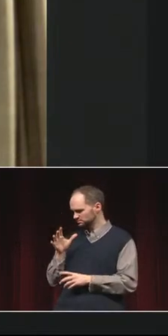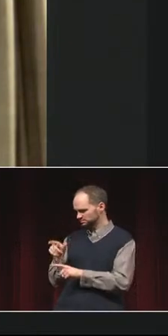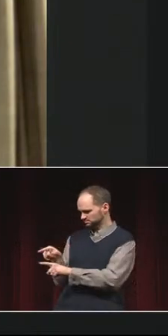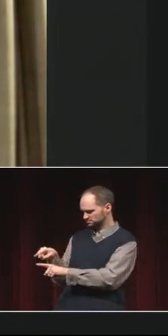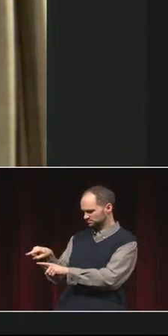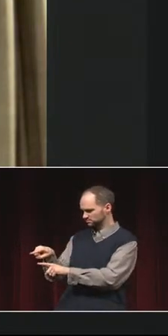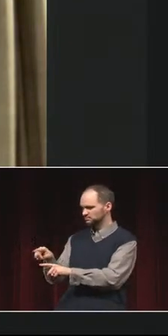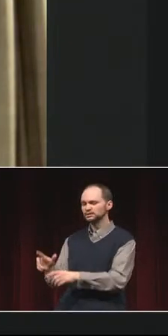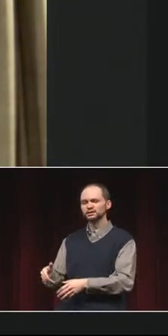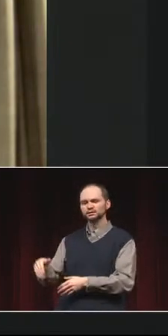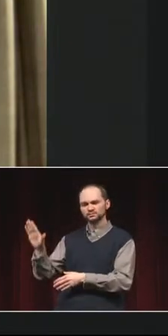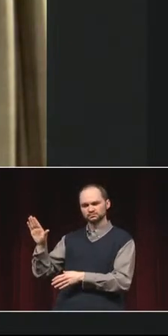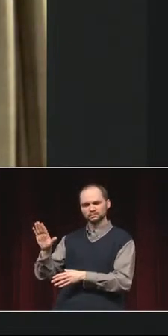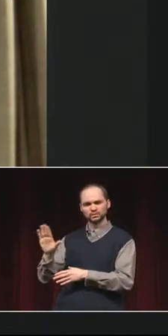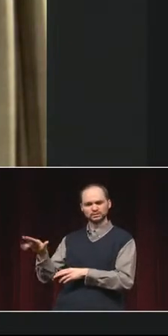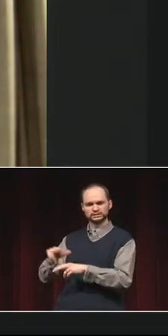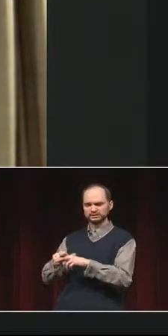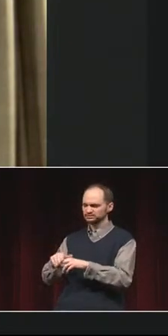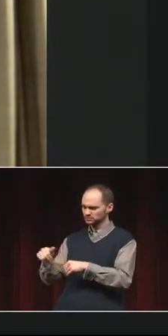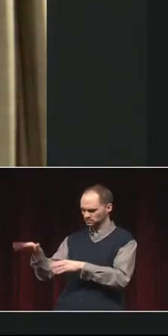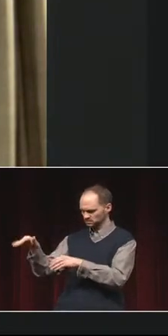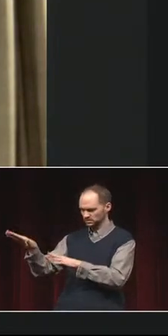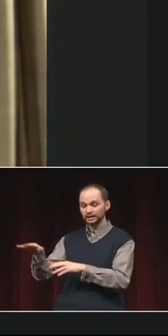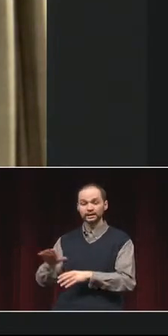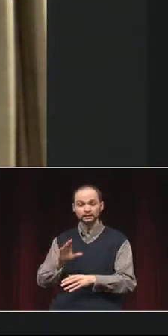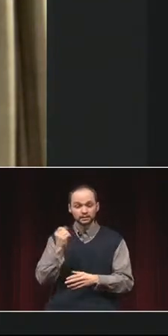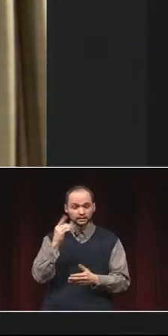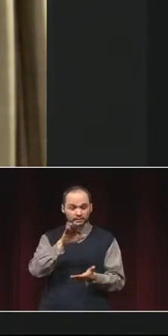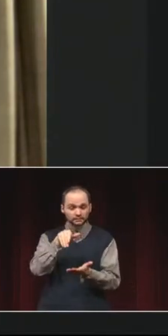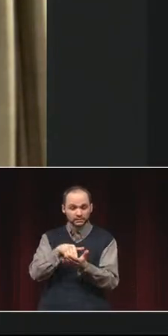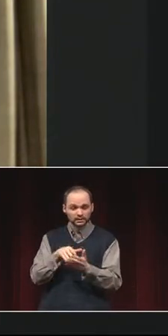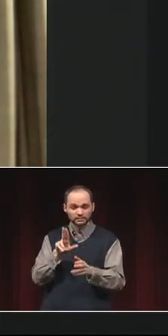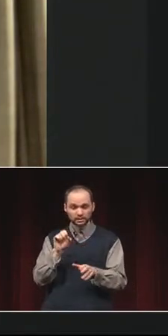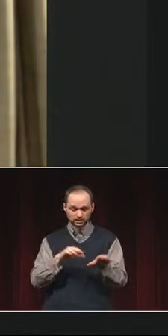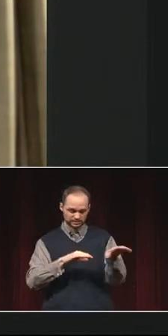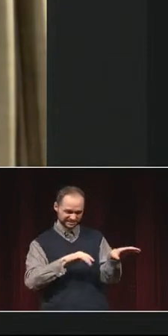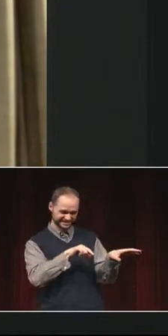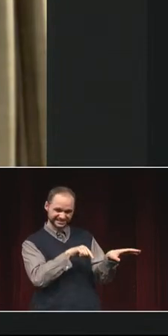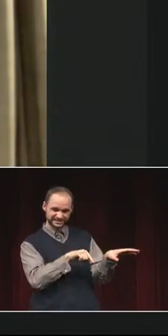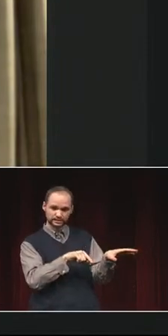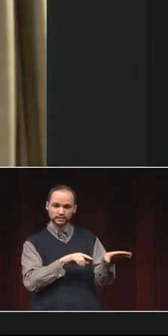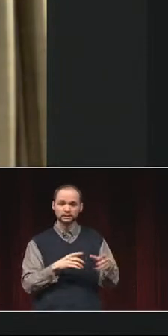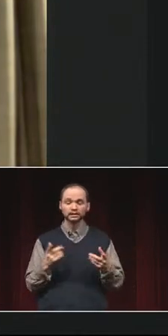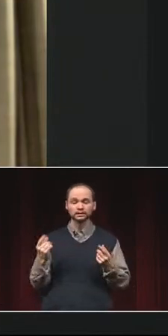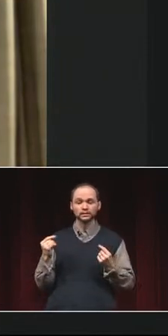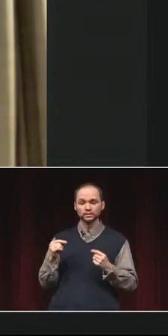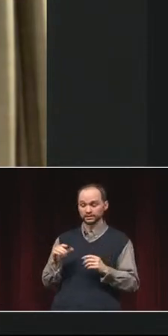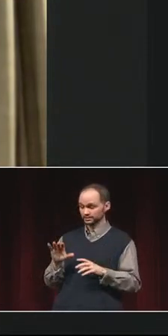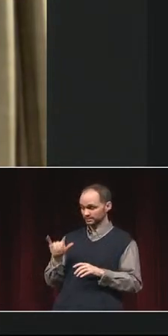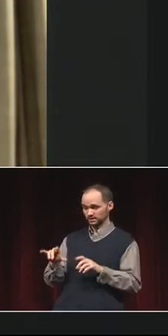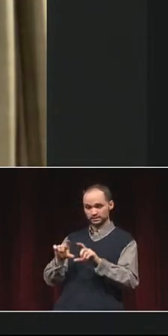in the middle of the bus. He even went as far as to remove the sign that said colored section and